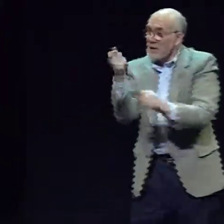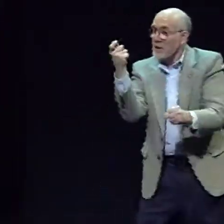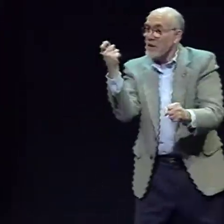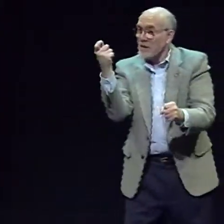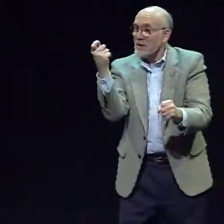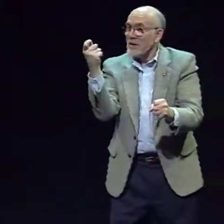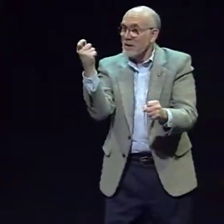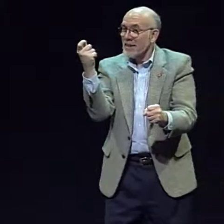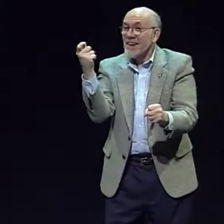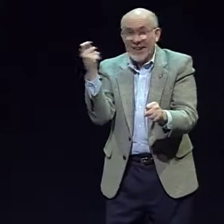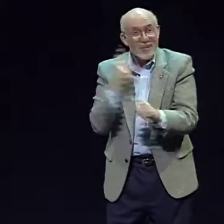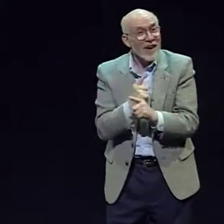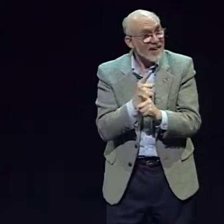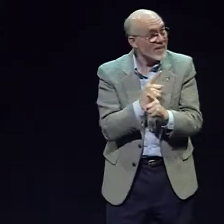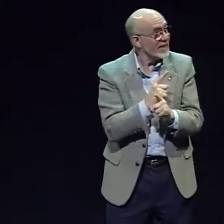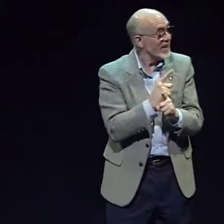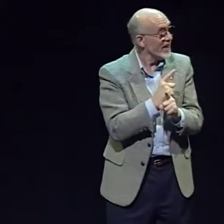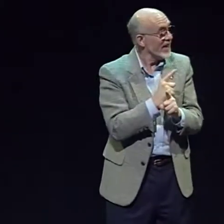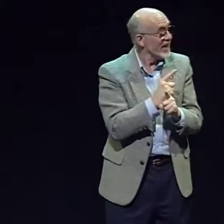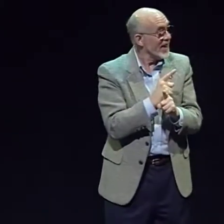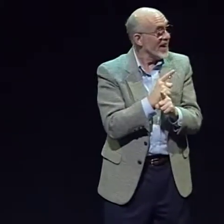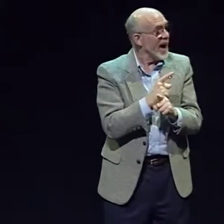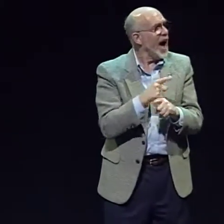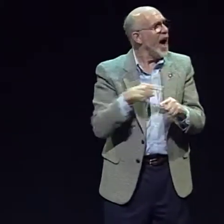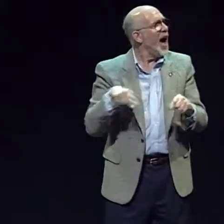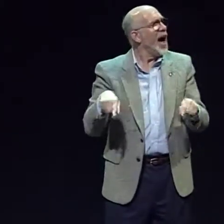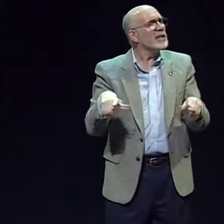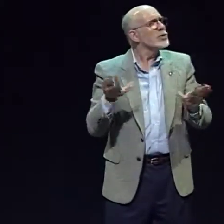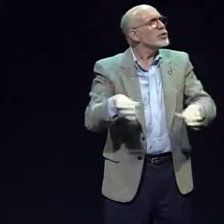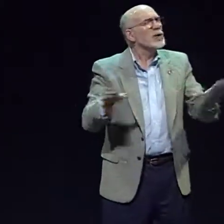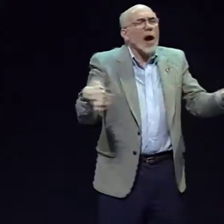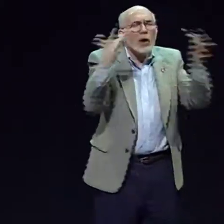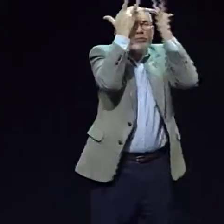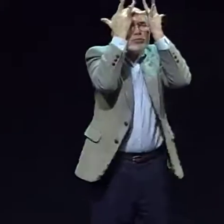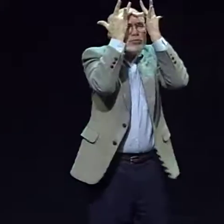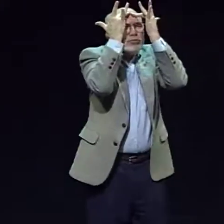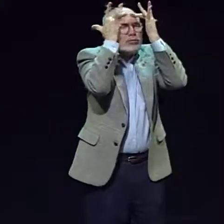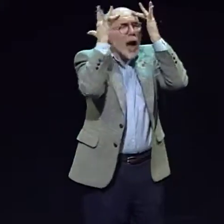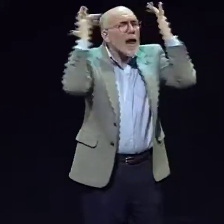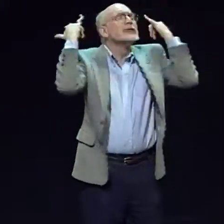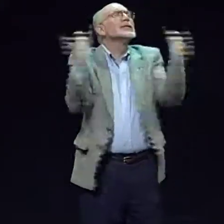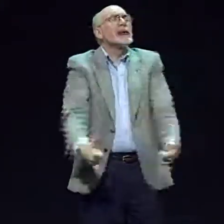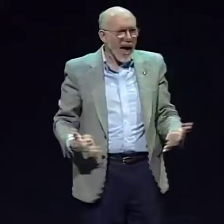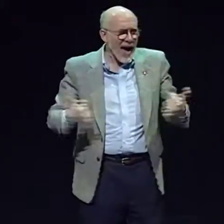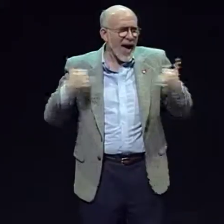AND YOU WERE SAYING, "NO, I WAS LIVING." AND, "NO." THE OTHER PERSON SAID, "I SHOT YOU. YOU DIED." SO THERE WAS SOME PRESSURE.